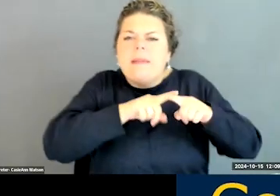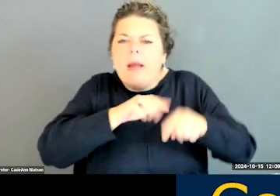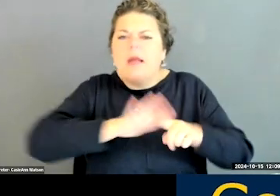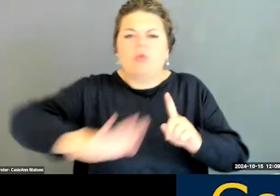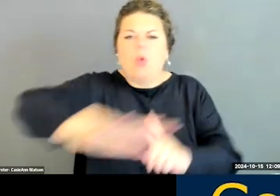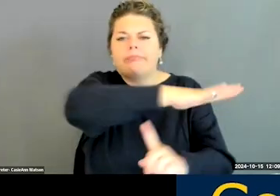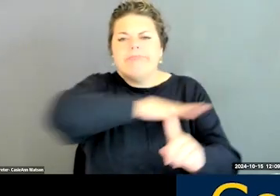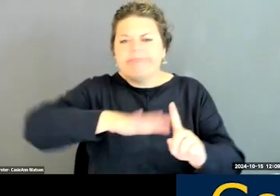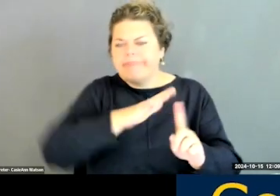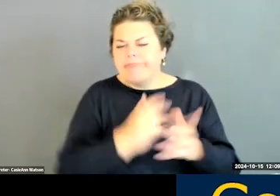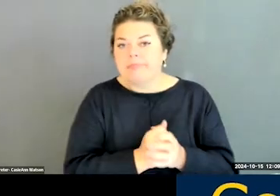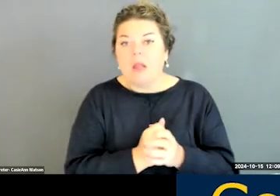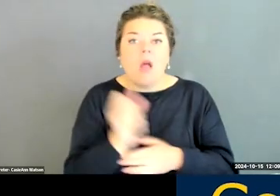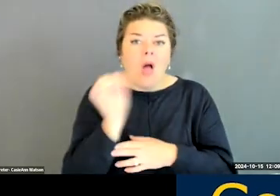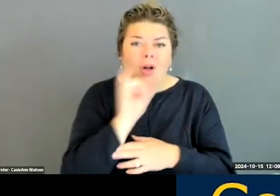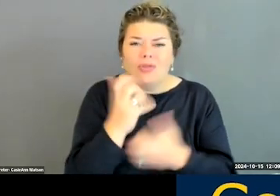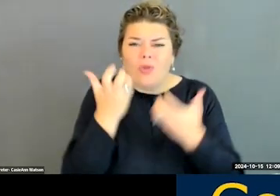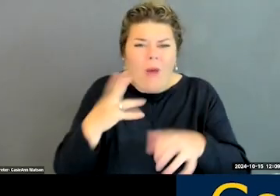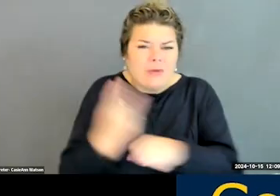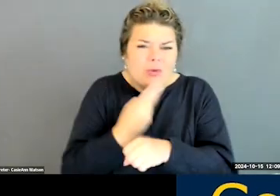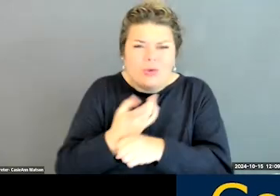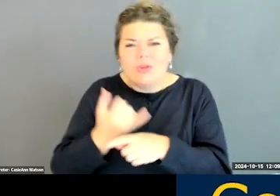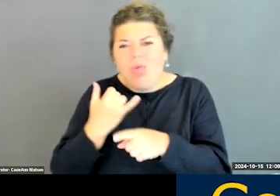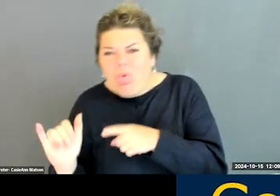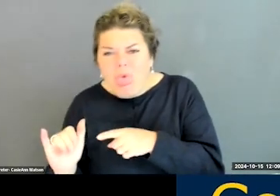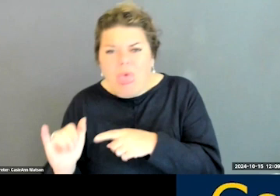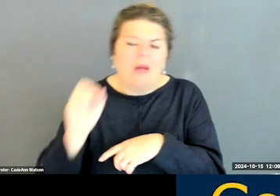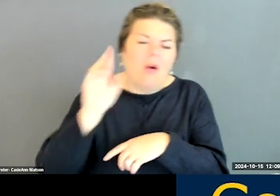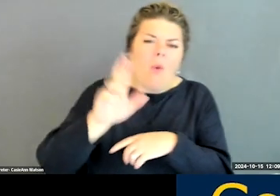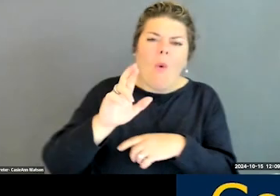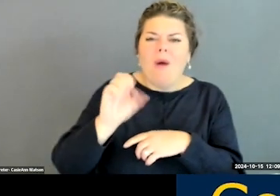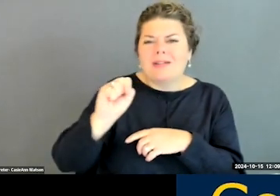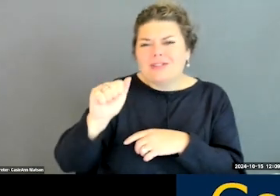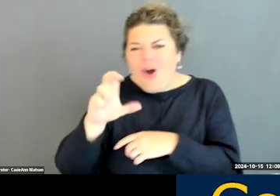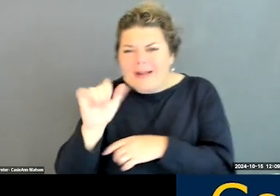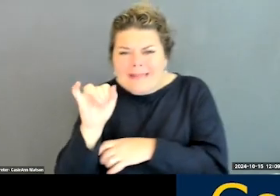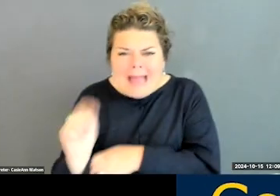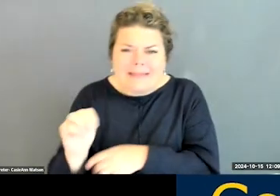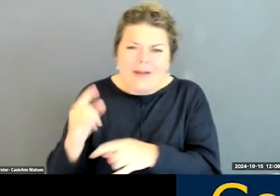More tips are to avoid idioms, sarcasm, jargon, overuse of acronyms.